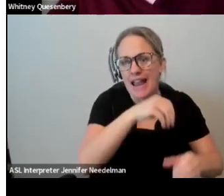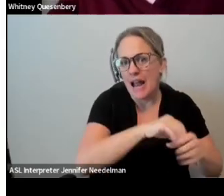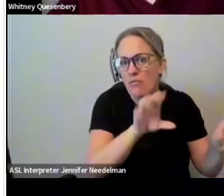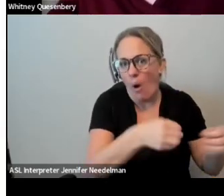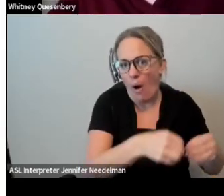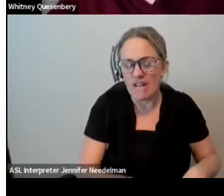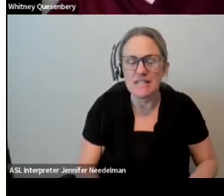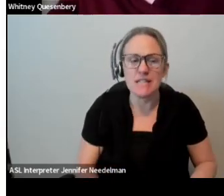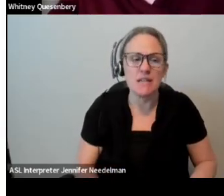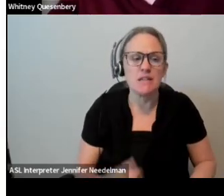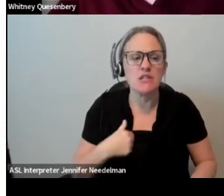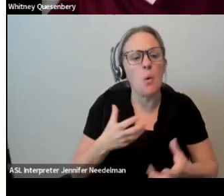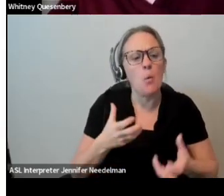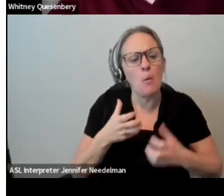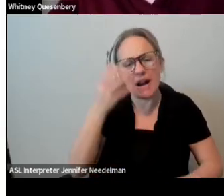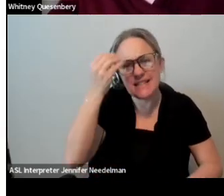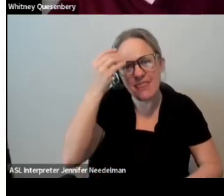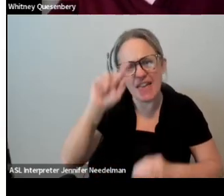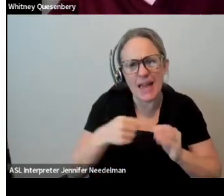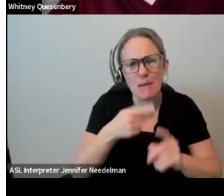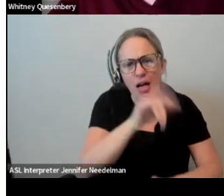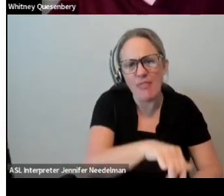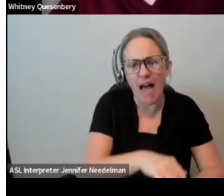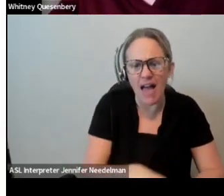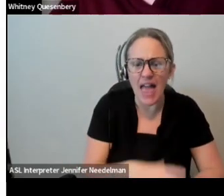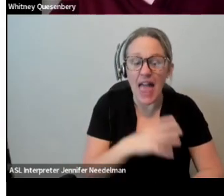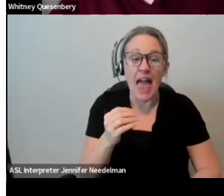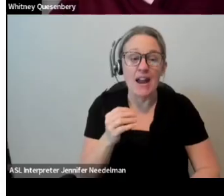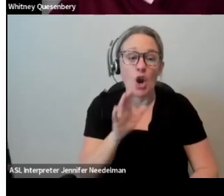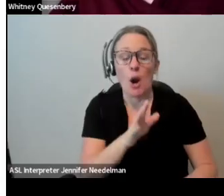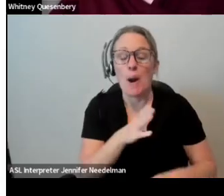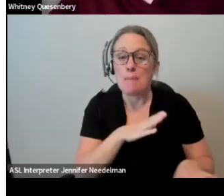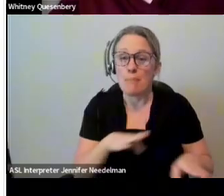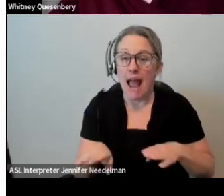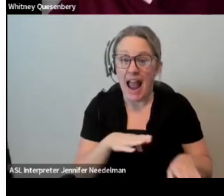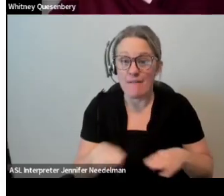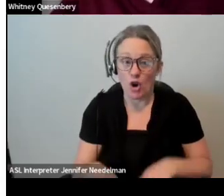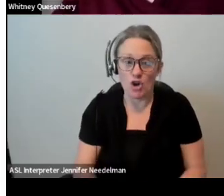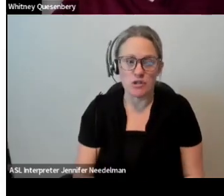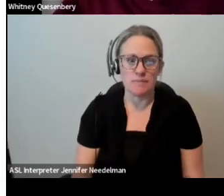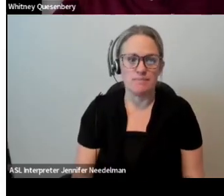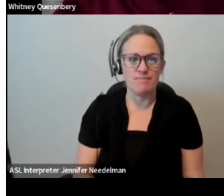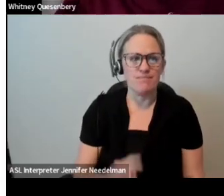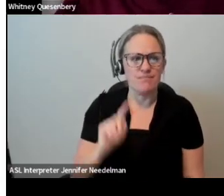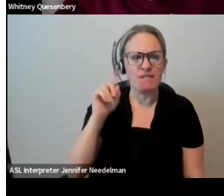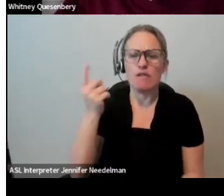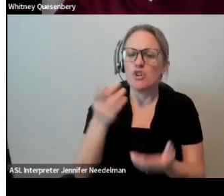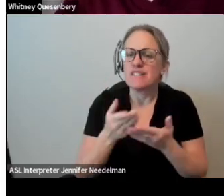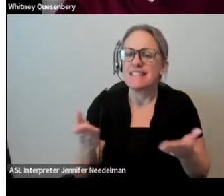So we wanted to think about, we also wanted to think about behaviors. So the first thing we did was think what are the statistics?